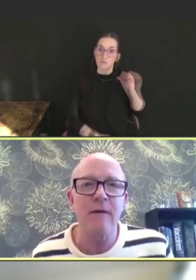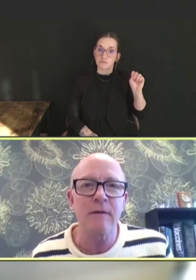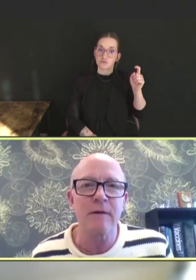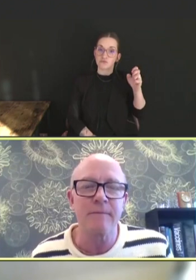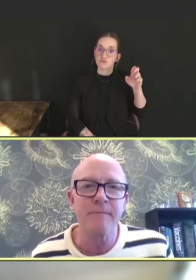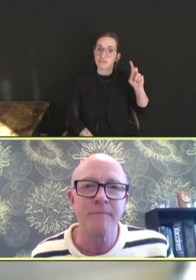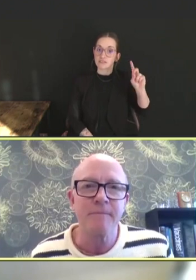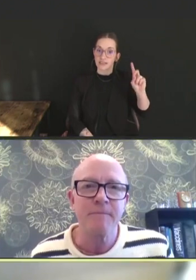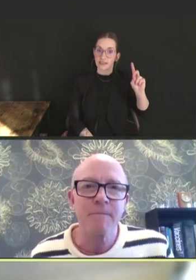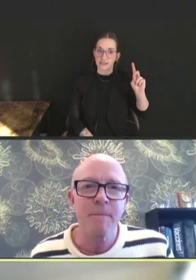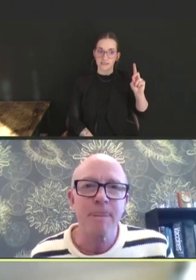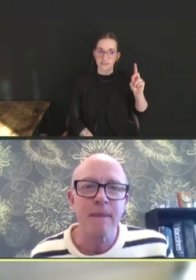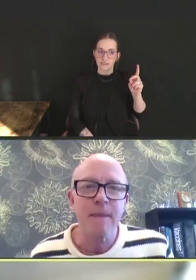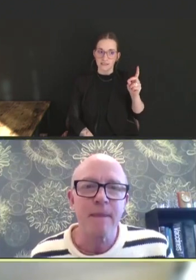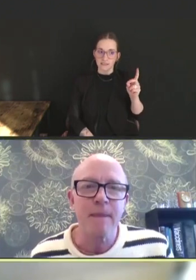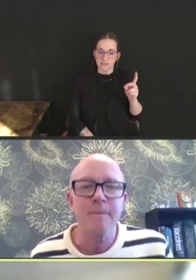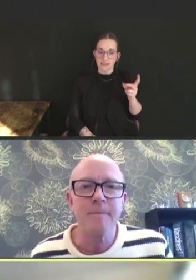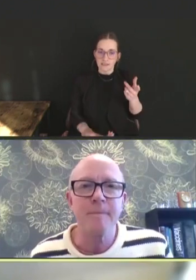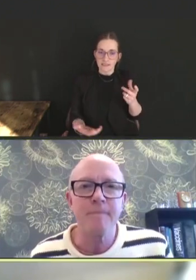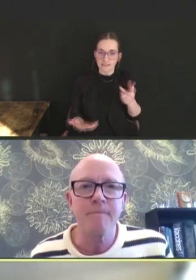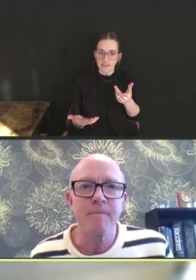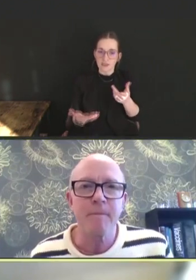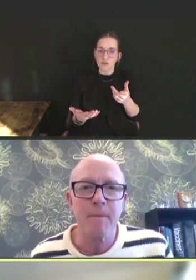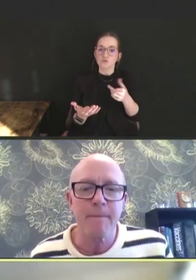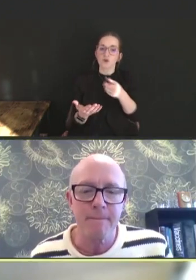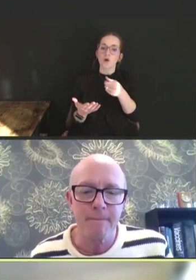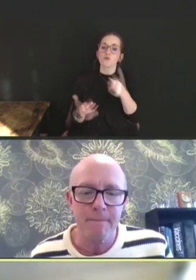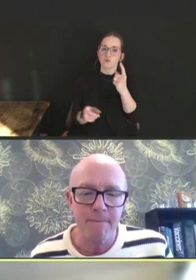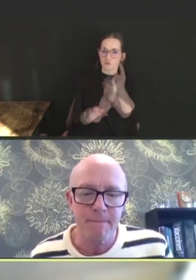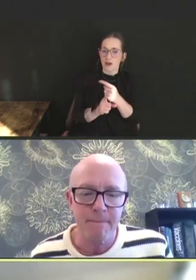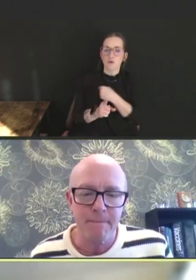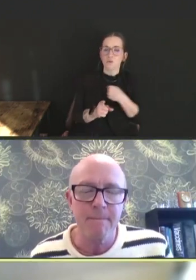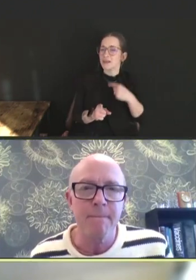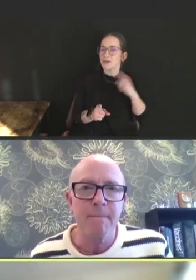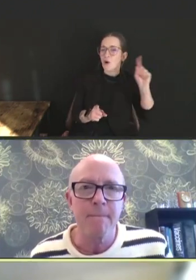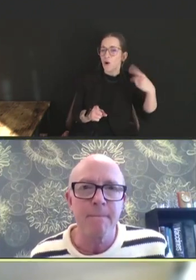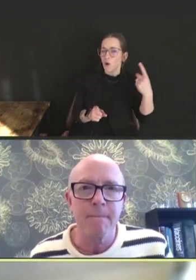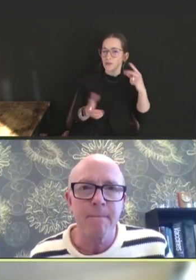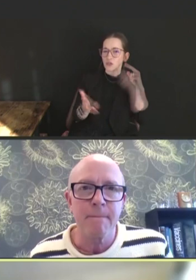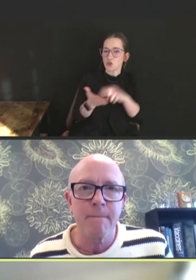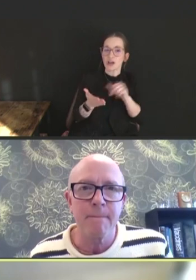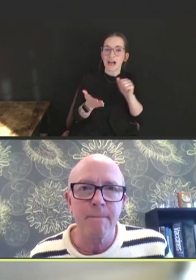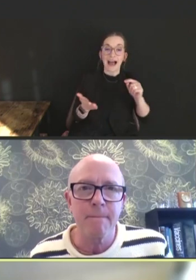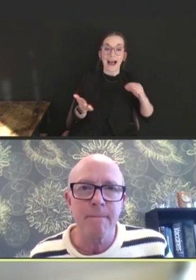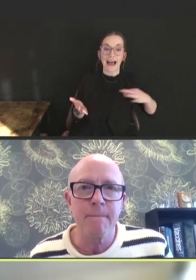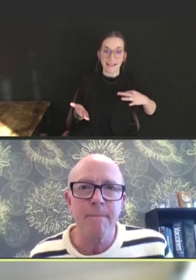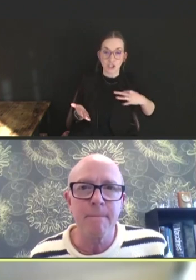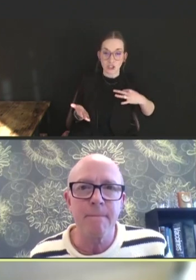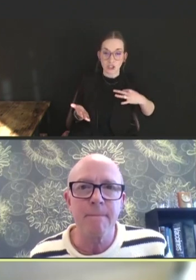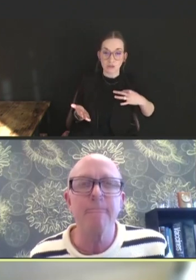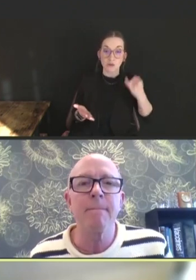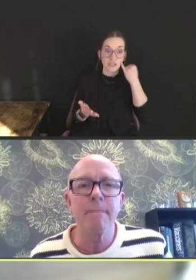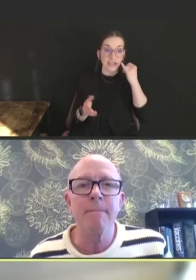Nadini Selvam: Correct. So, we actually just look at eligible. So, if somebody's already had it, then we remove them from our population for the following